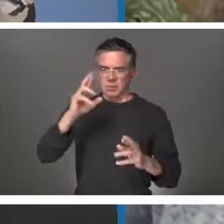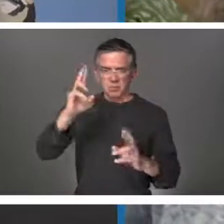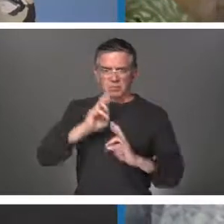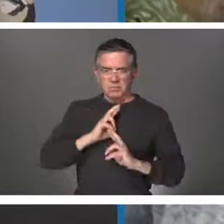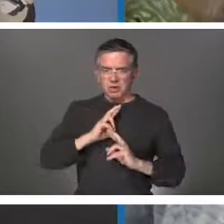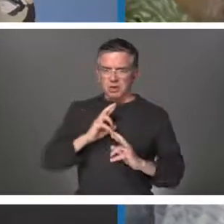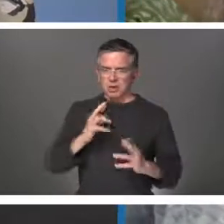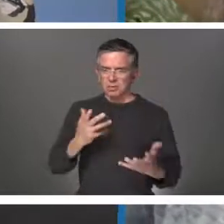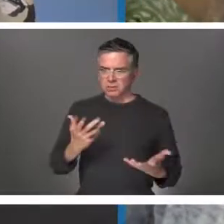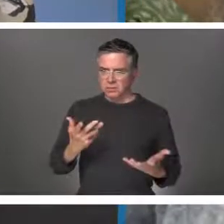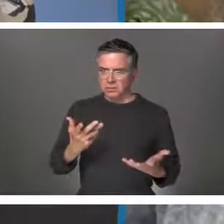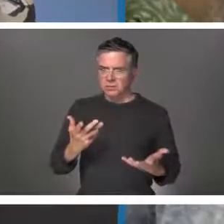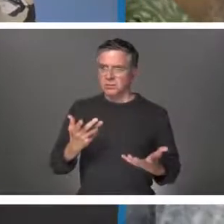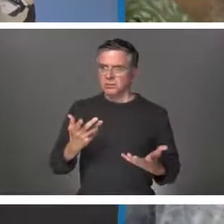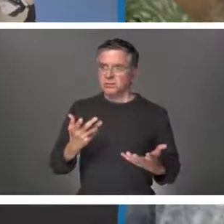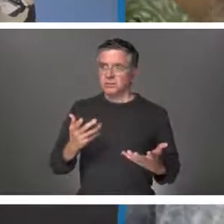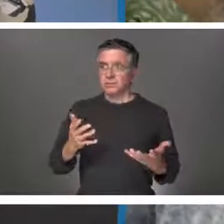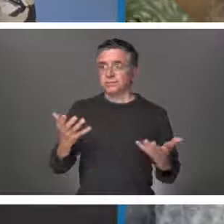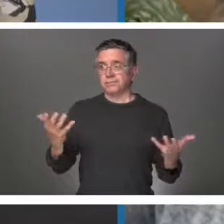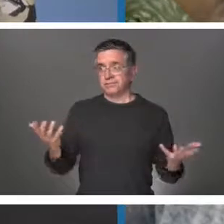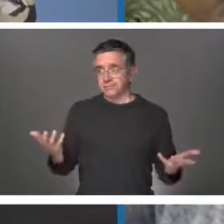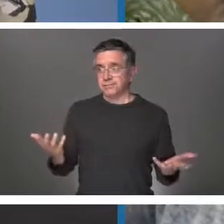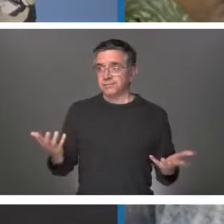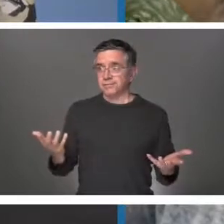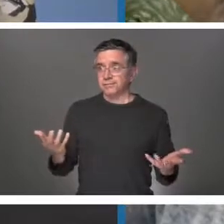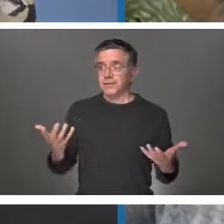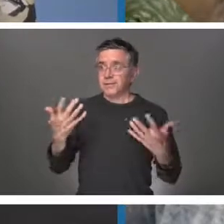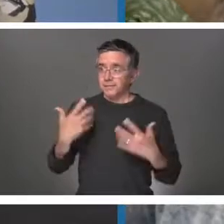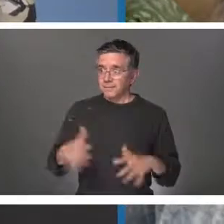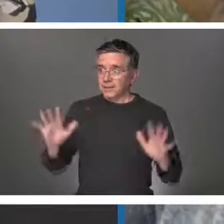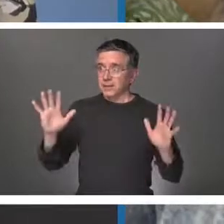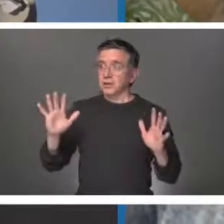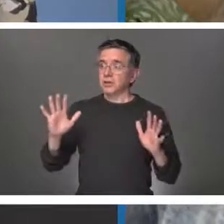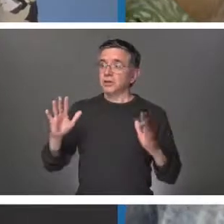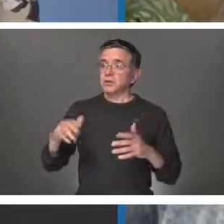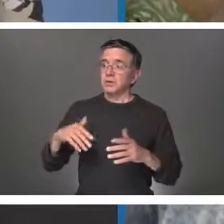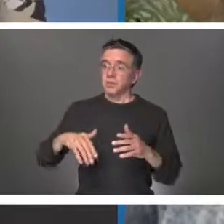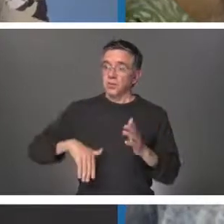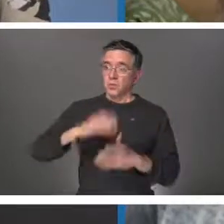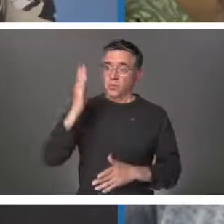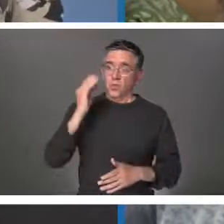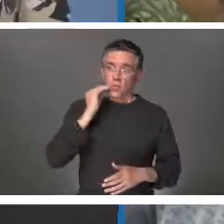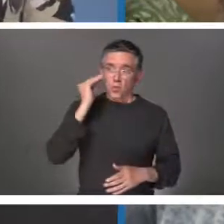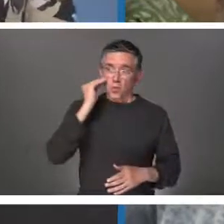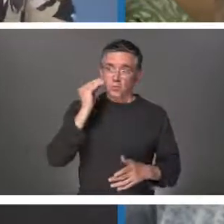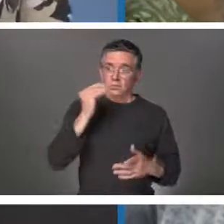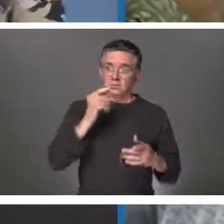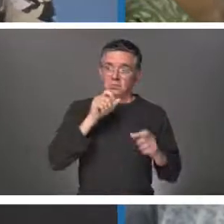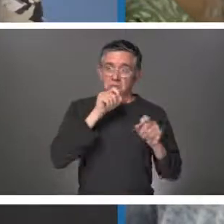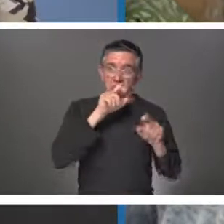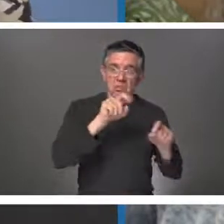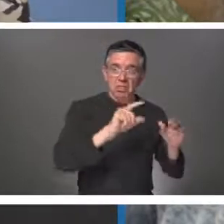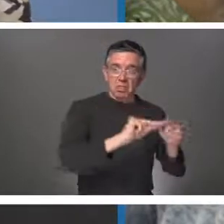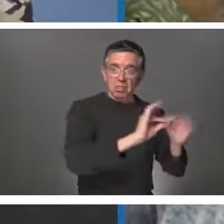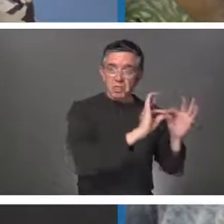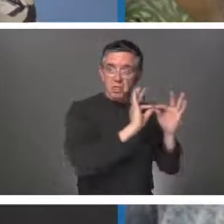to the next person that they speak to when they step away. And then I hear, you know, folks again,